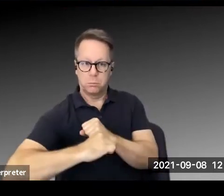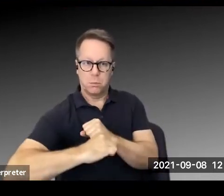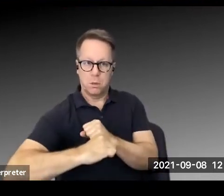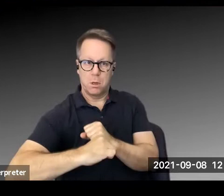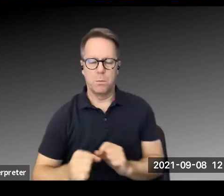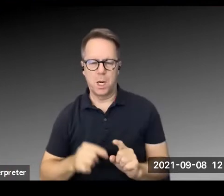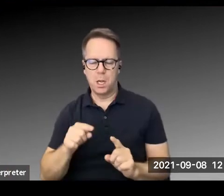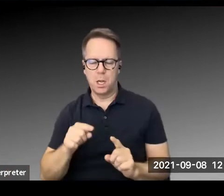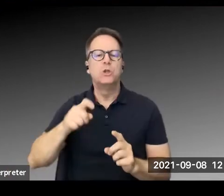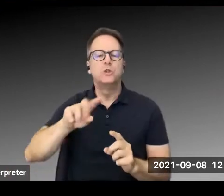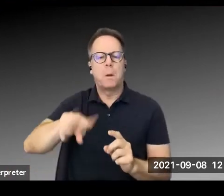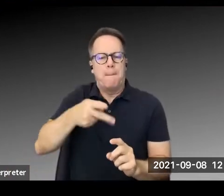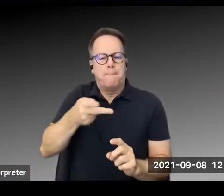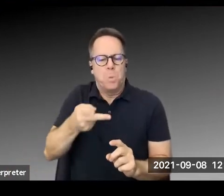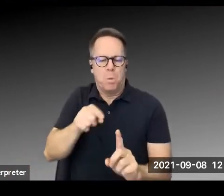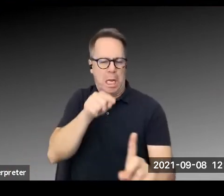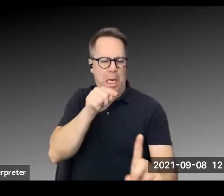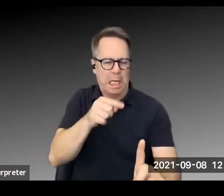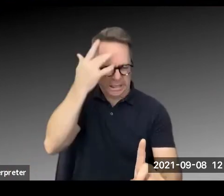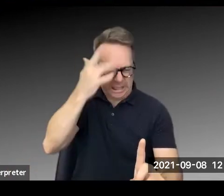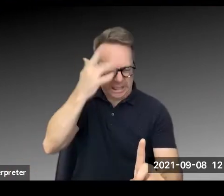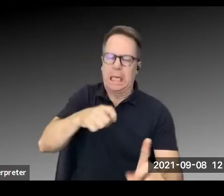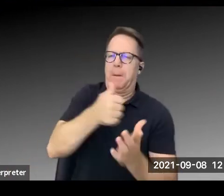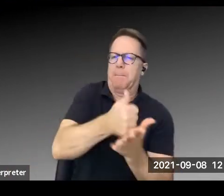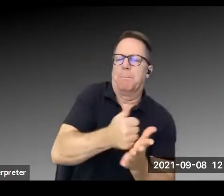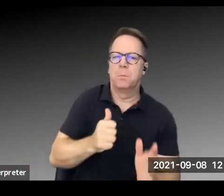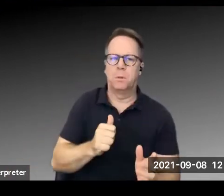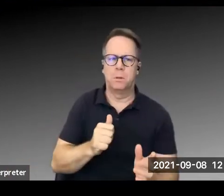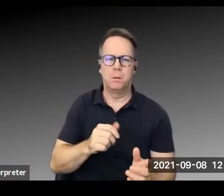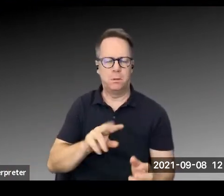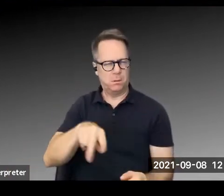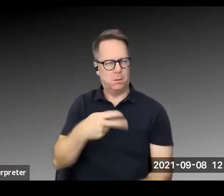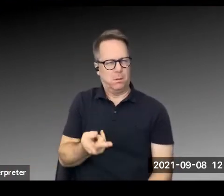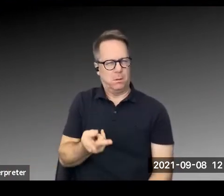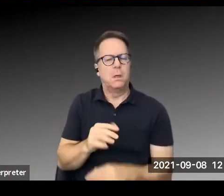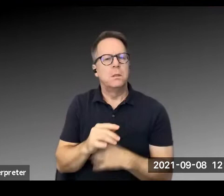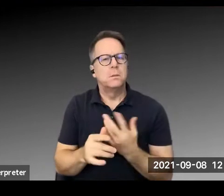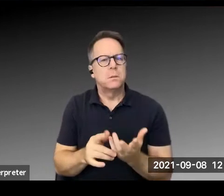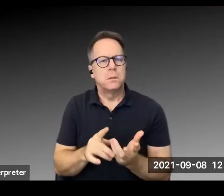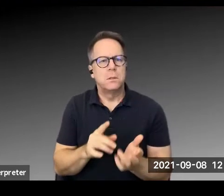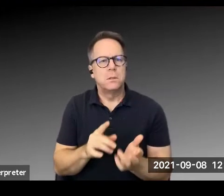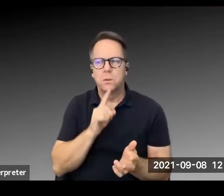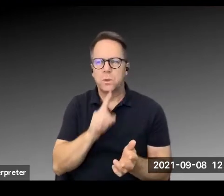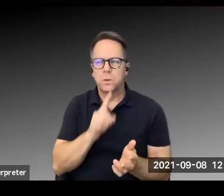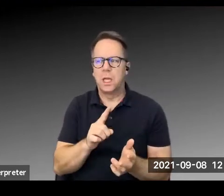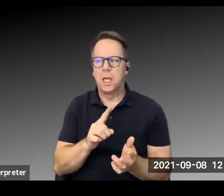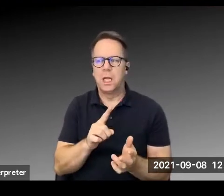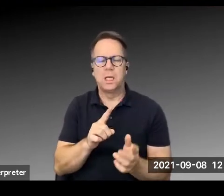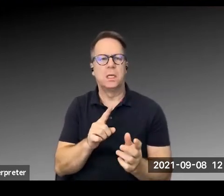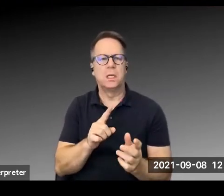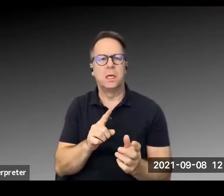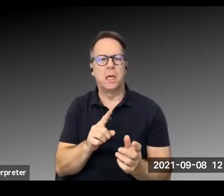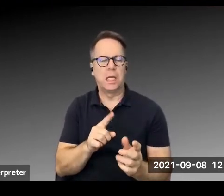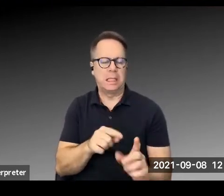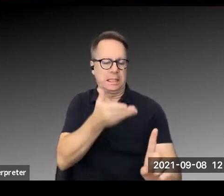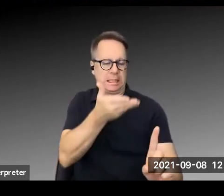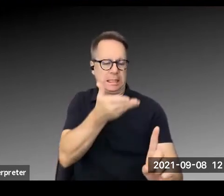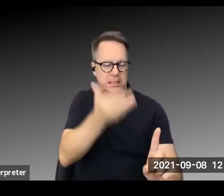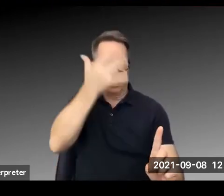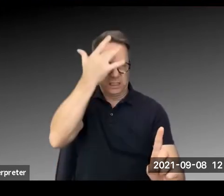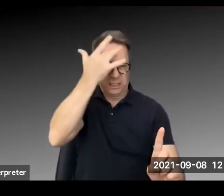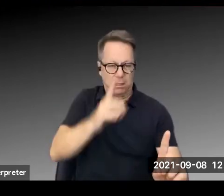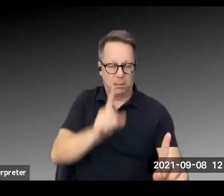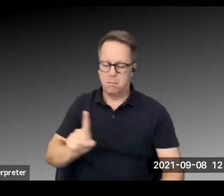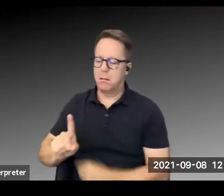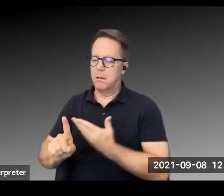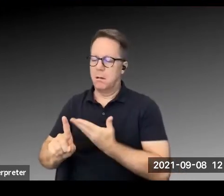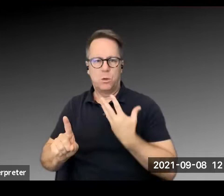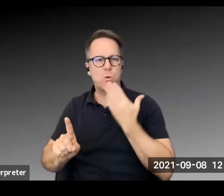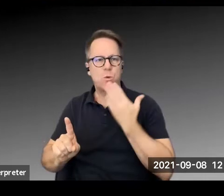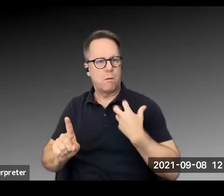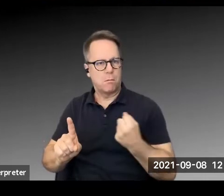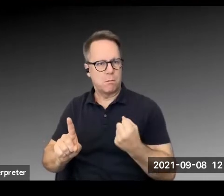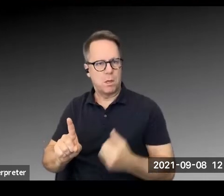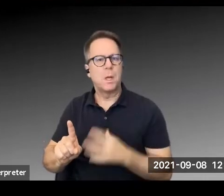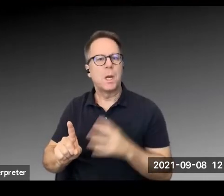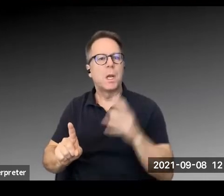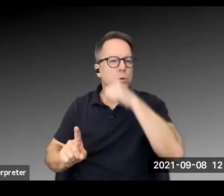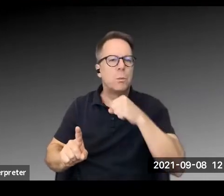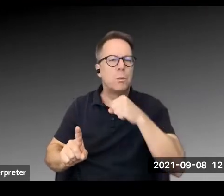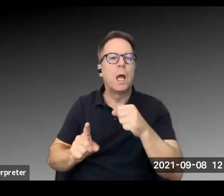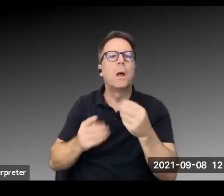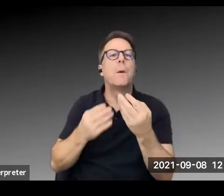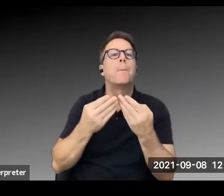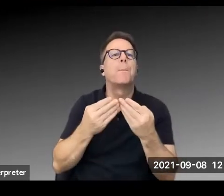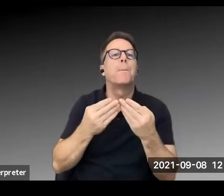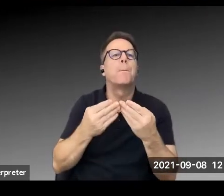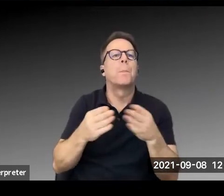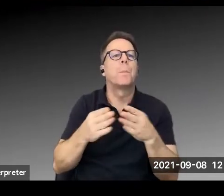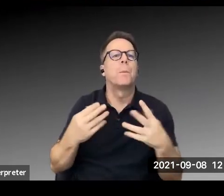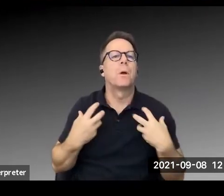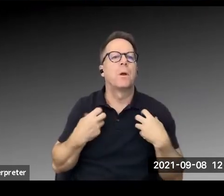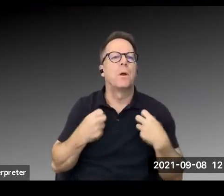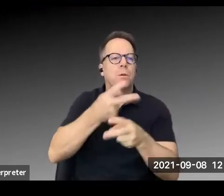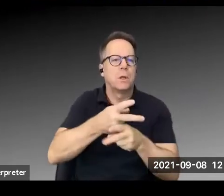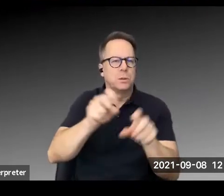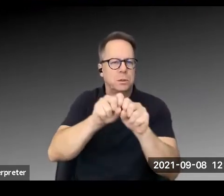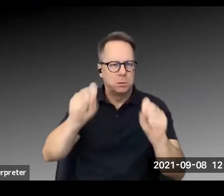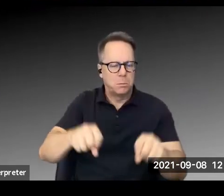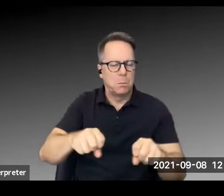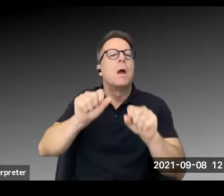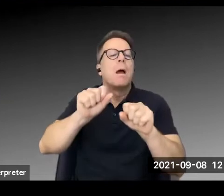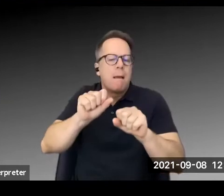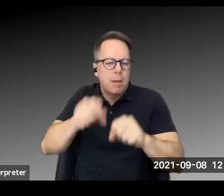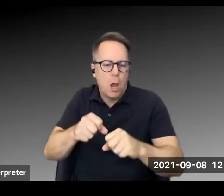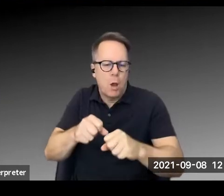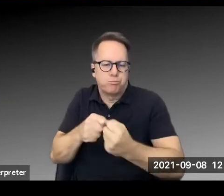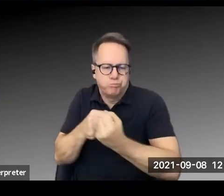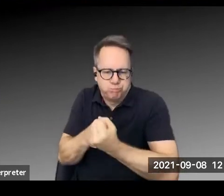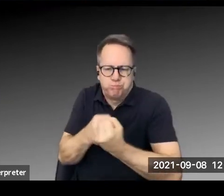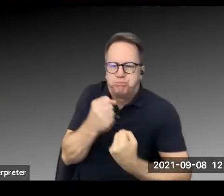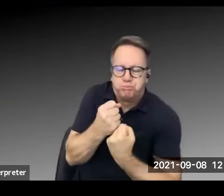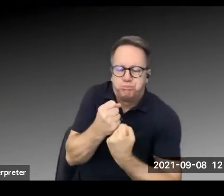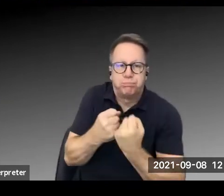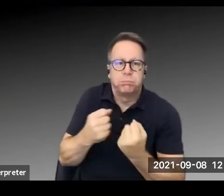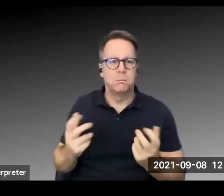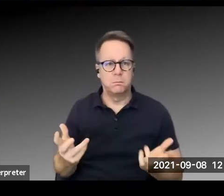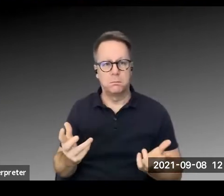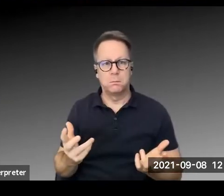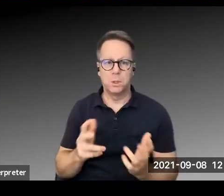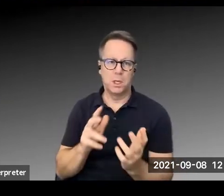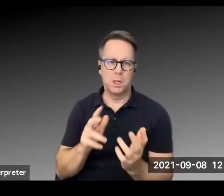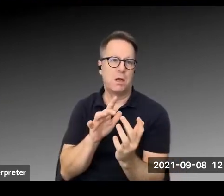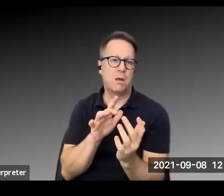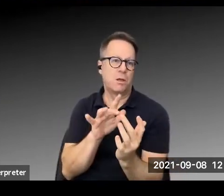needed help and step into the mark of the distance between somebody who's sick and healthy. The assumption was that there was a public health cell health care system that would be able to bridge the gap that in fact the digital contact tracing apparatus